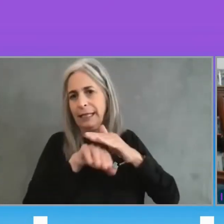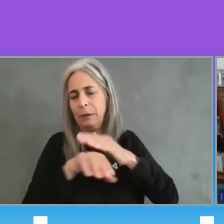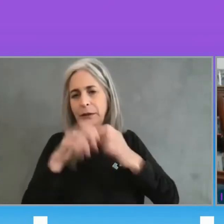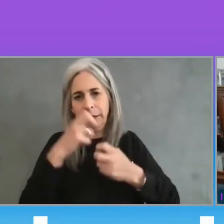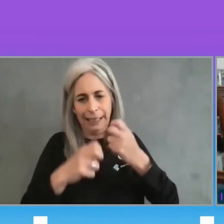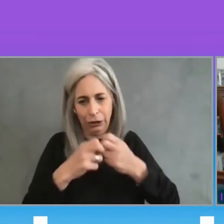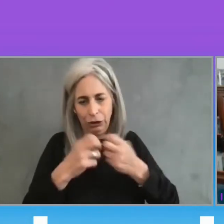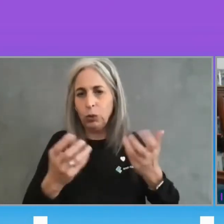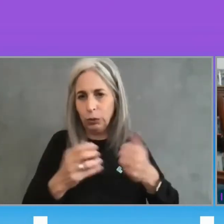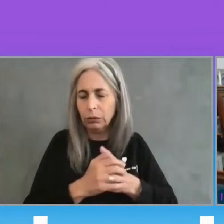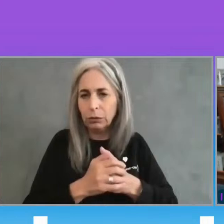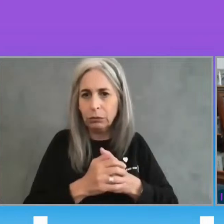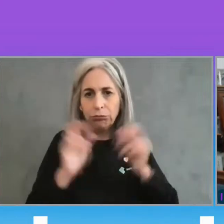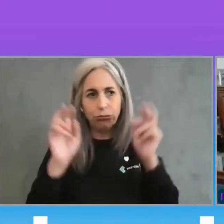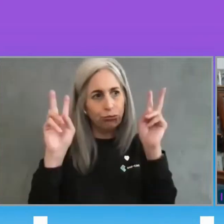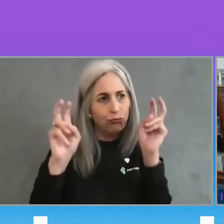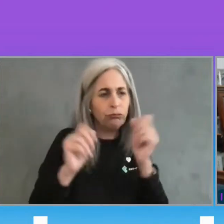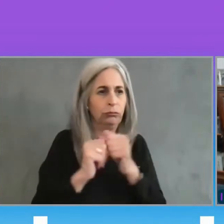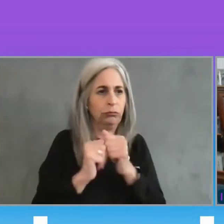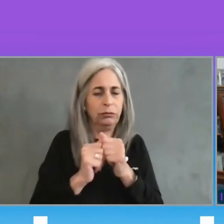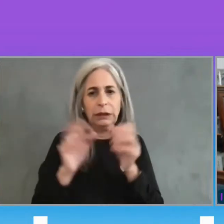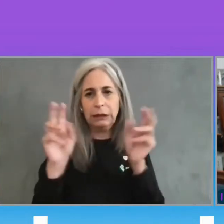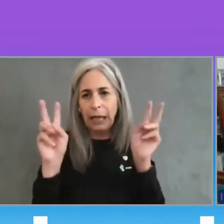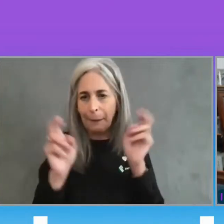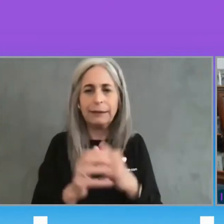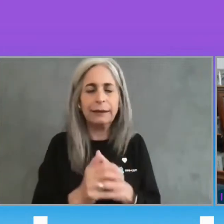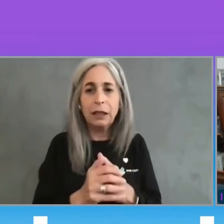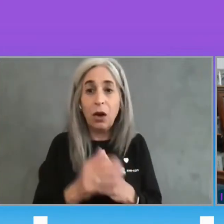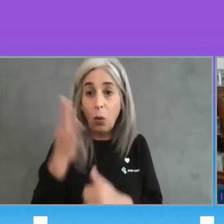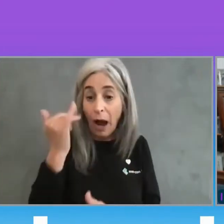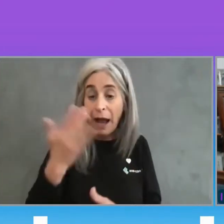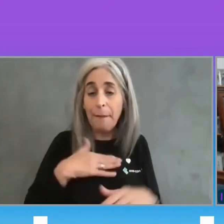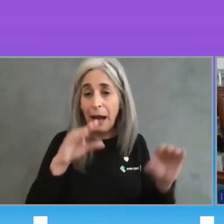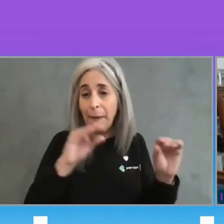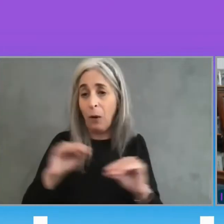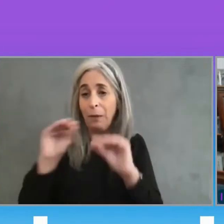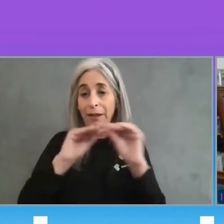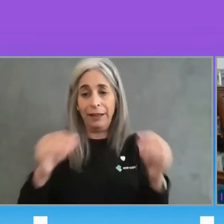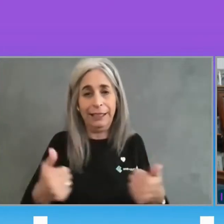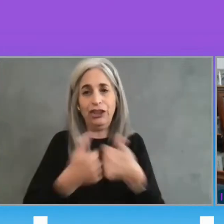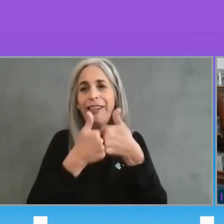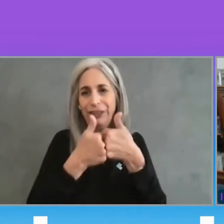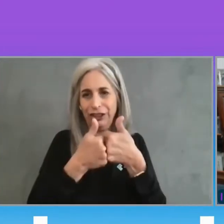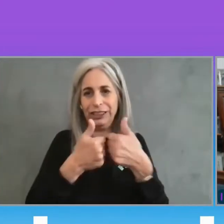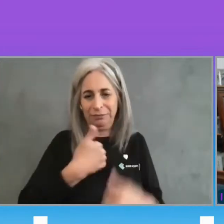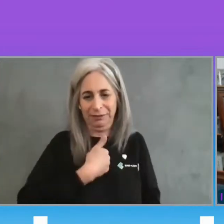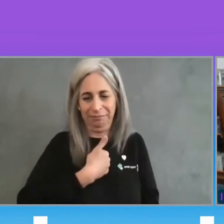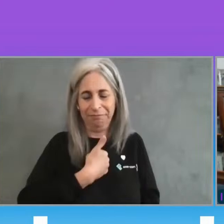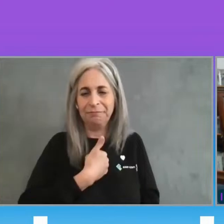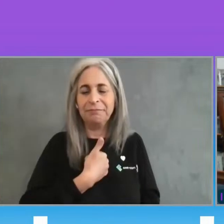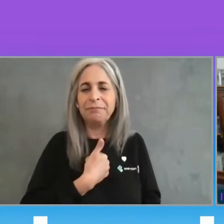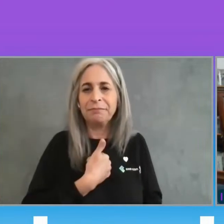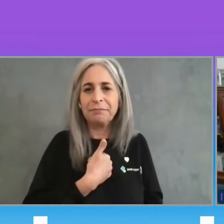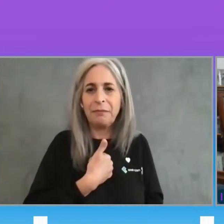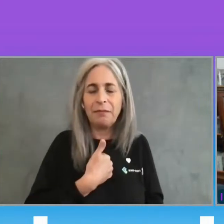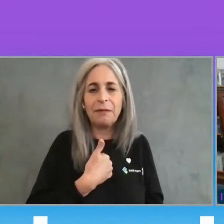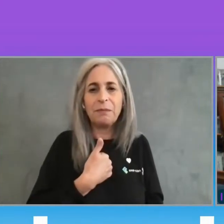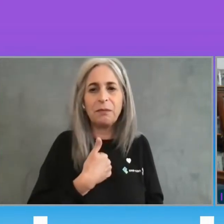issues. Because of my mobility